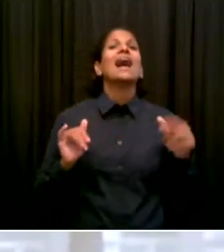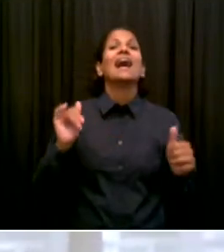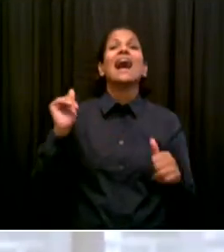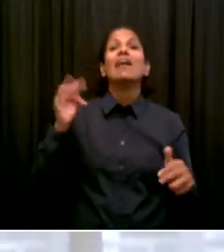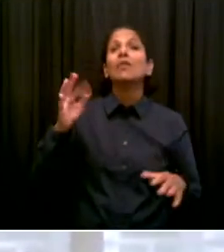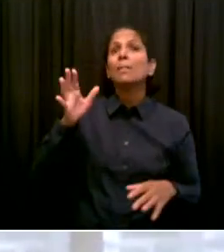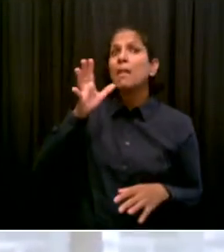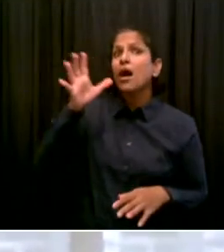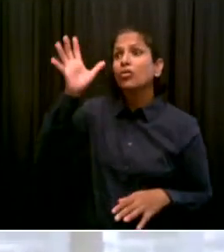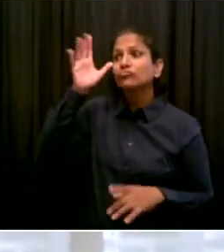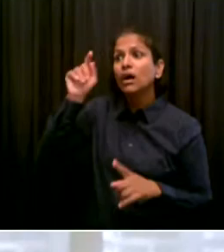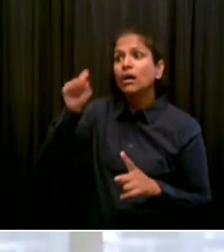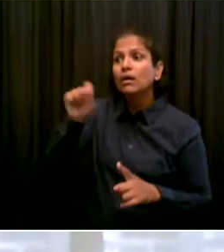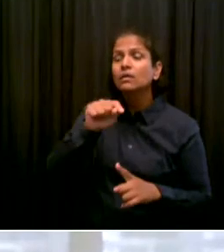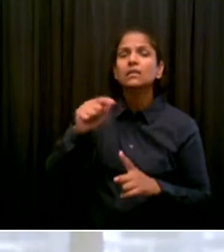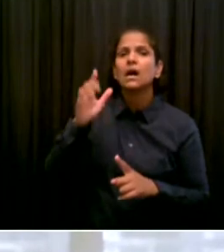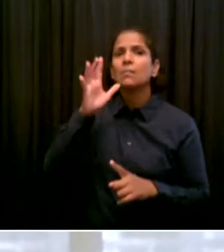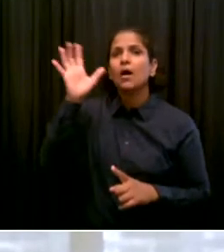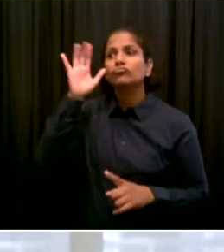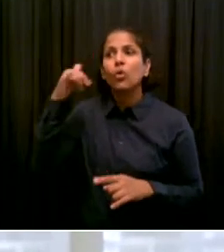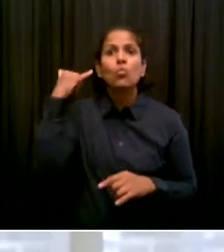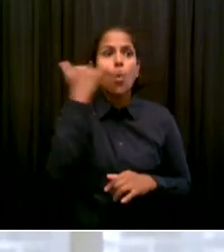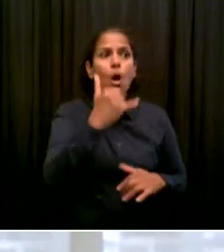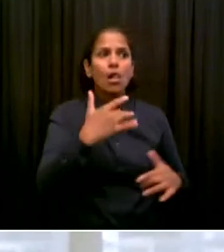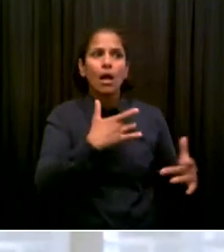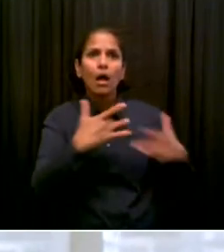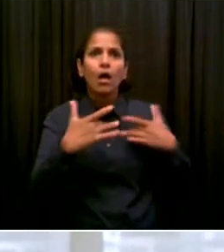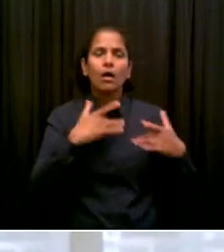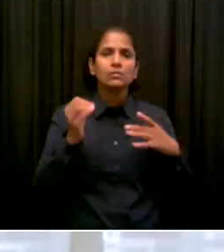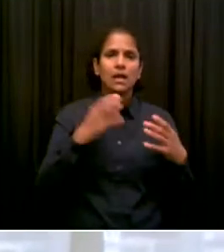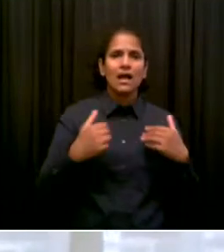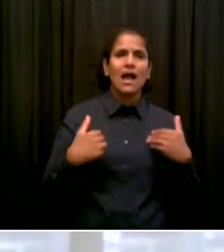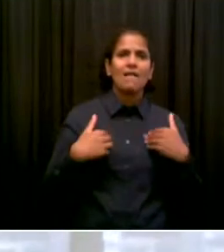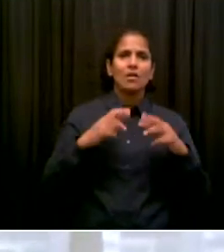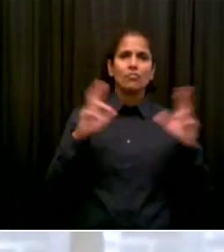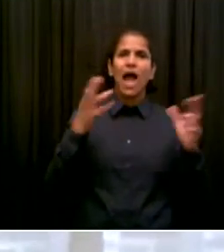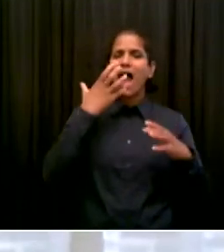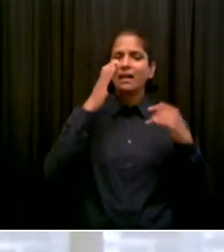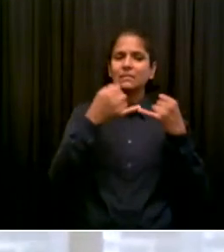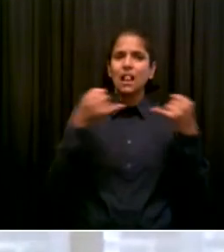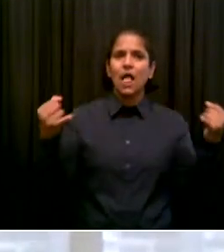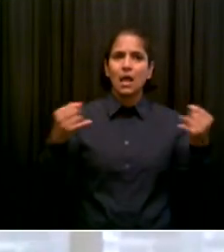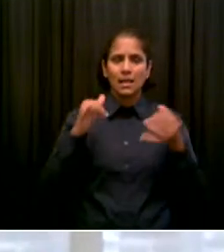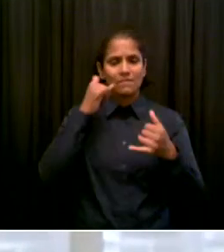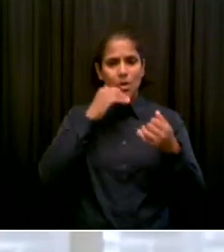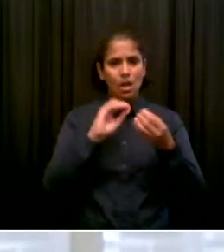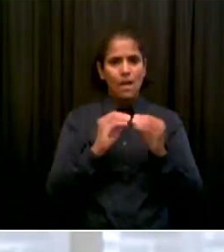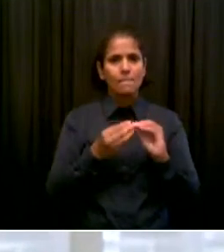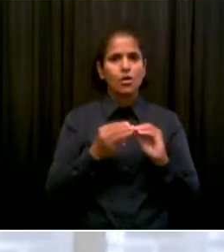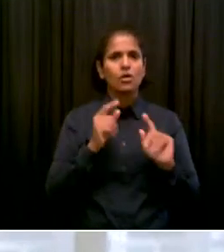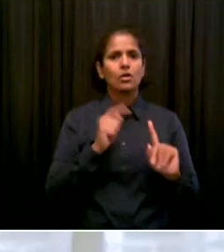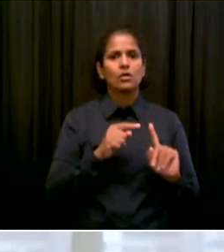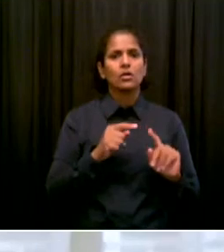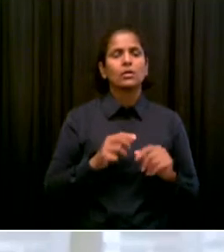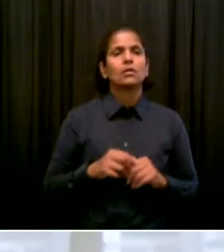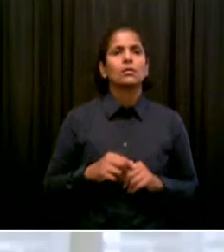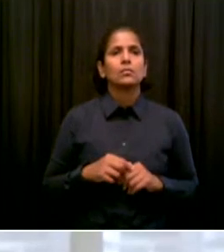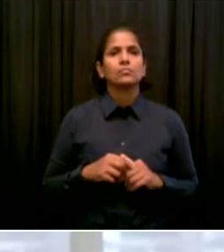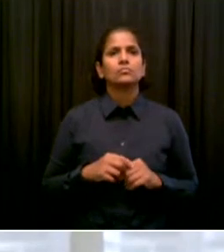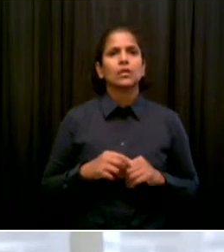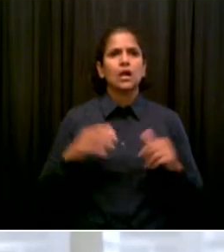WE DO HAVE ENOUGH STAFFING.